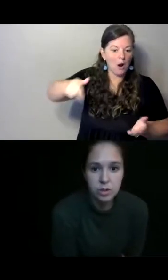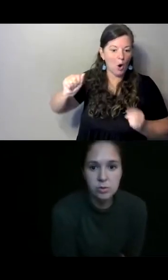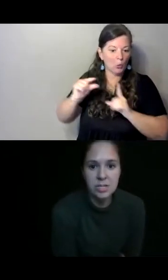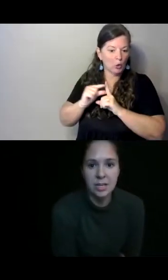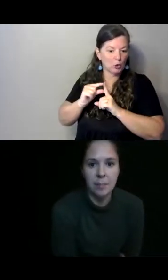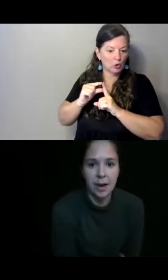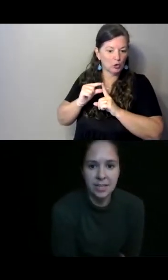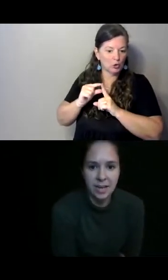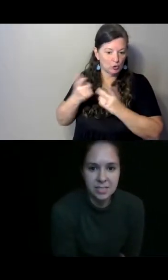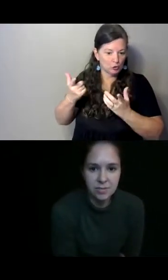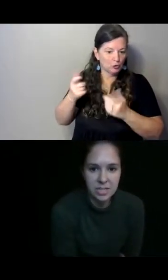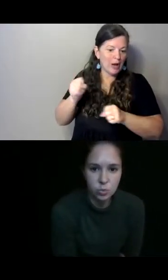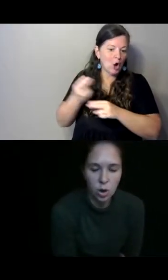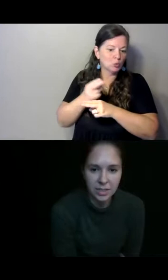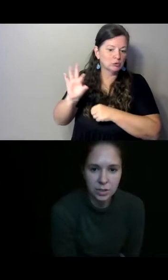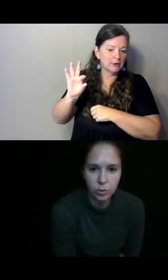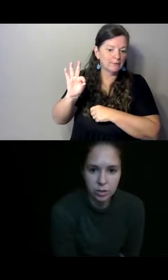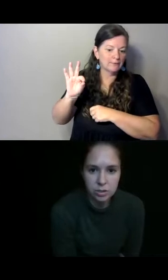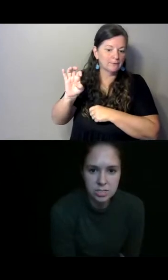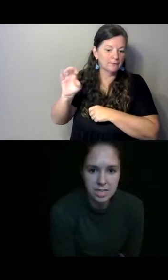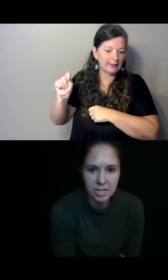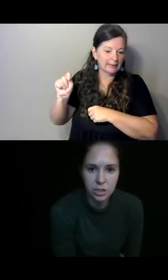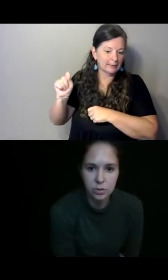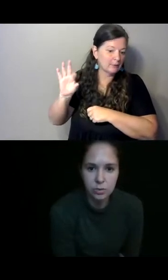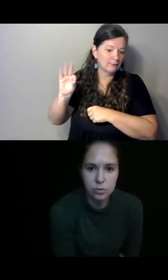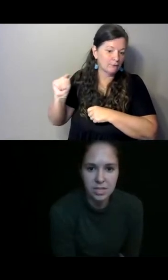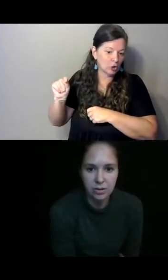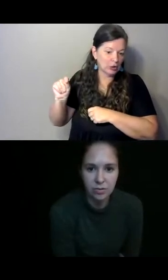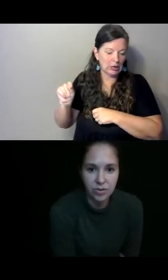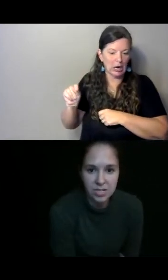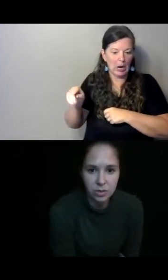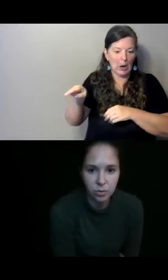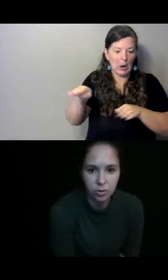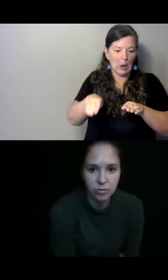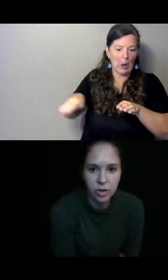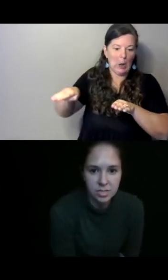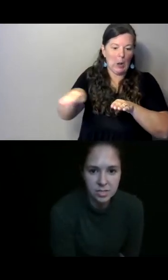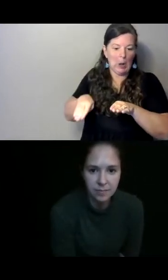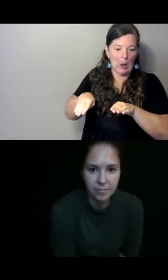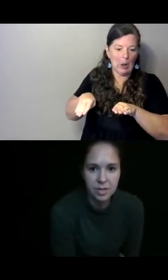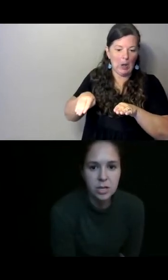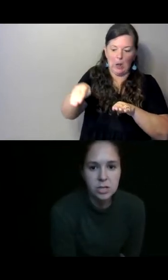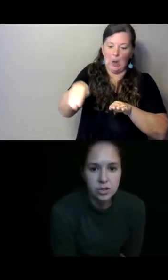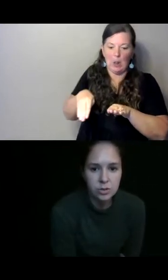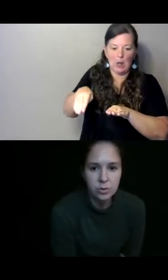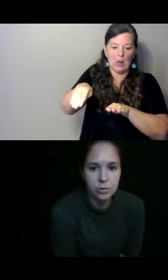using body activities, walking words, they can use their feet or foot to